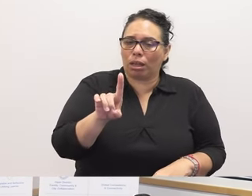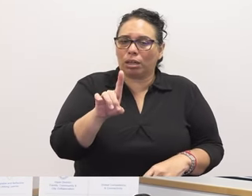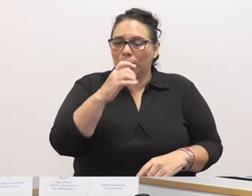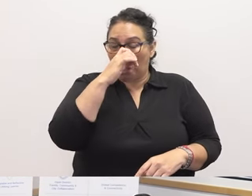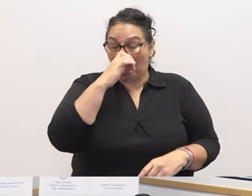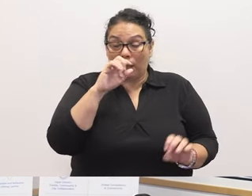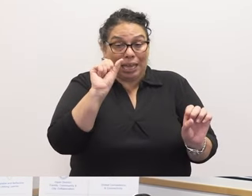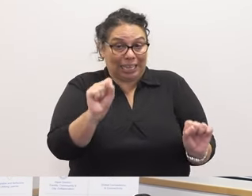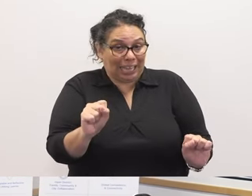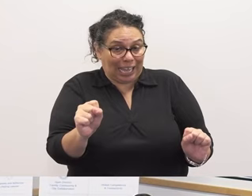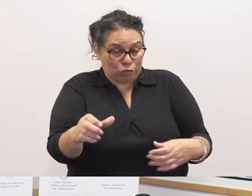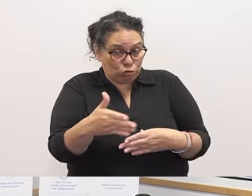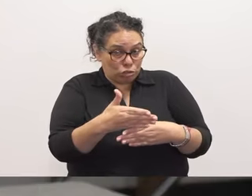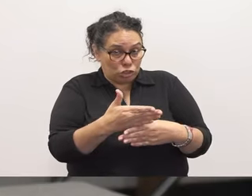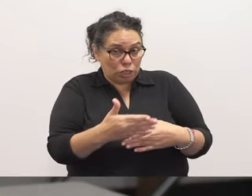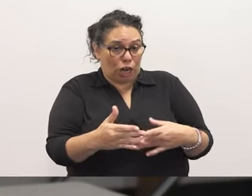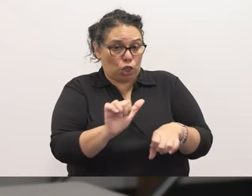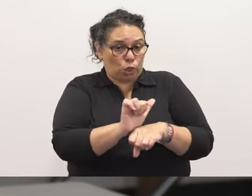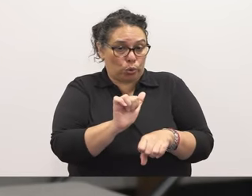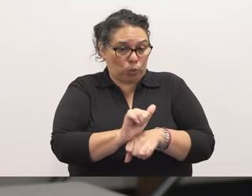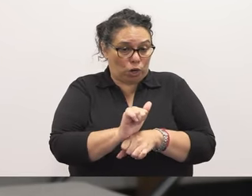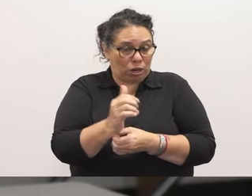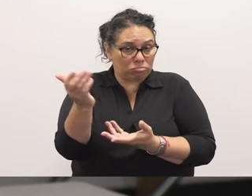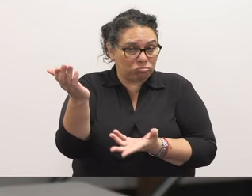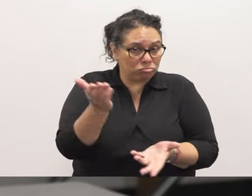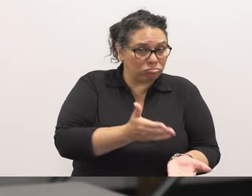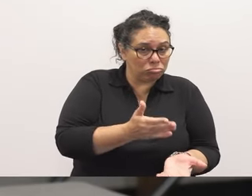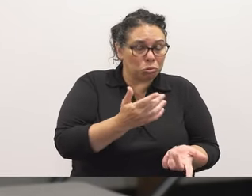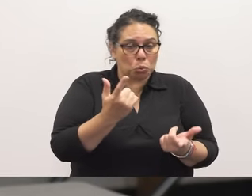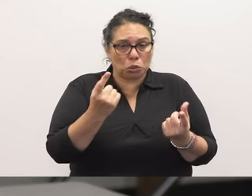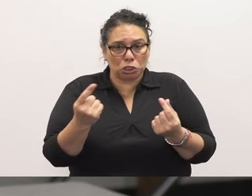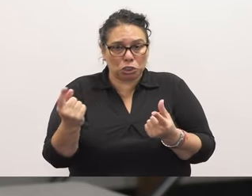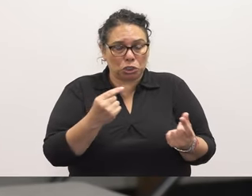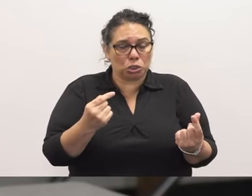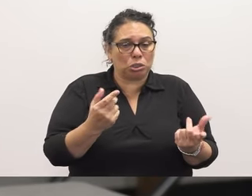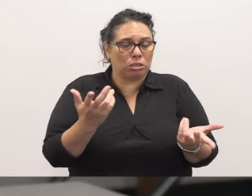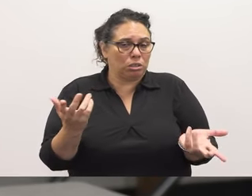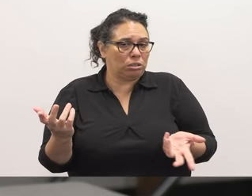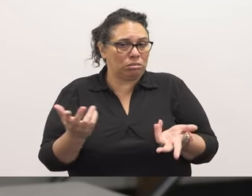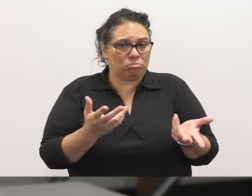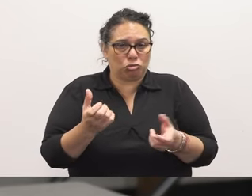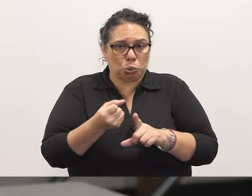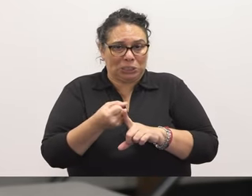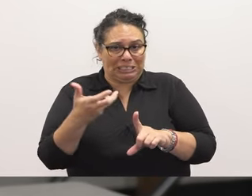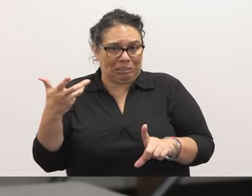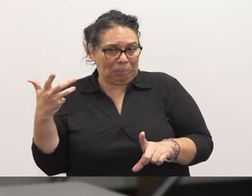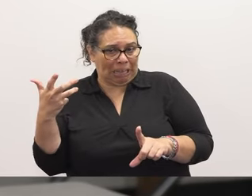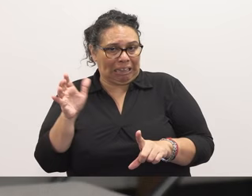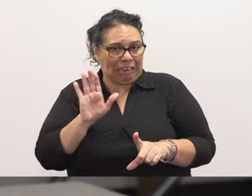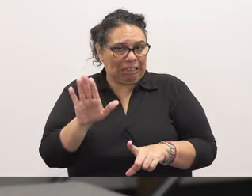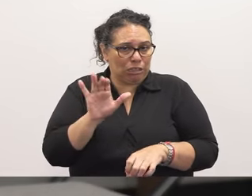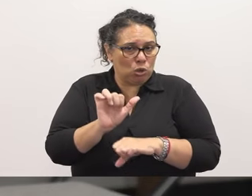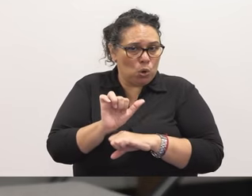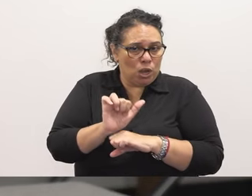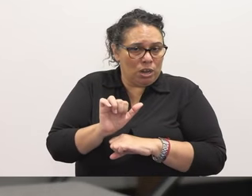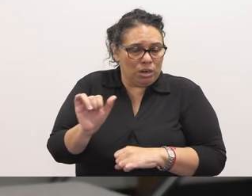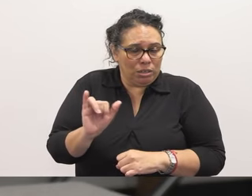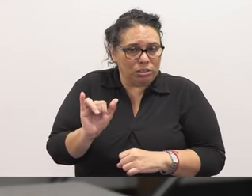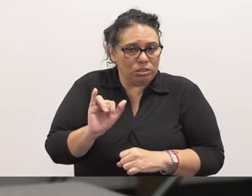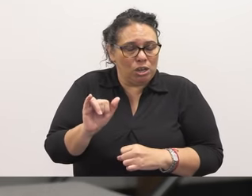bringing in techs and maybe what you've done with Mr. Waddles kind of to expand some of his work with the Project Literacy?